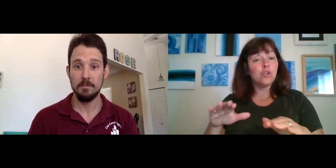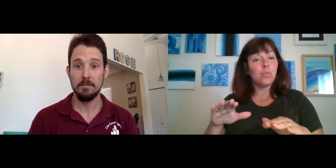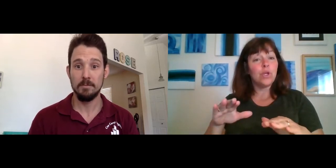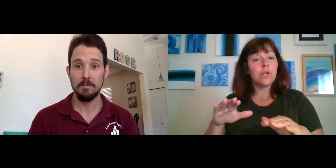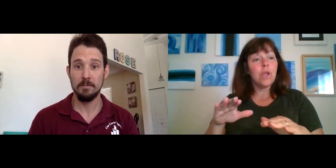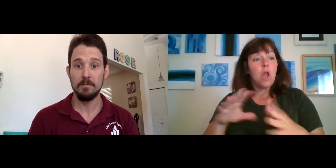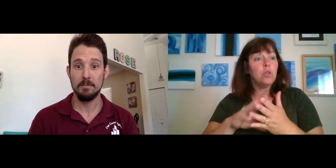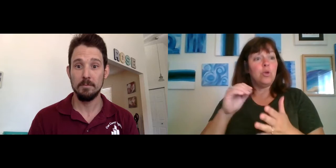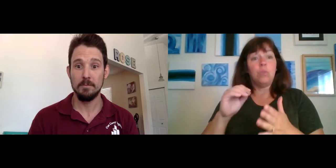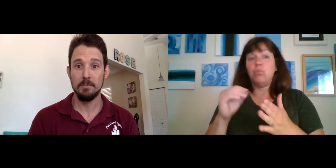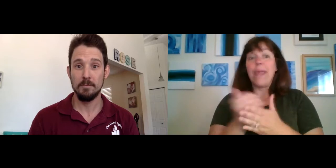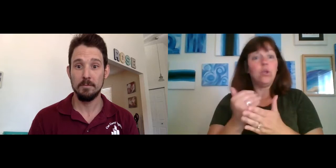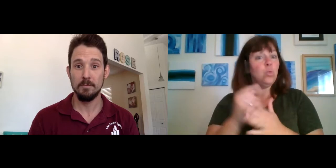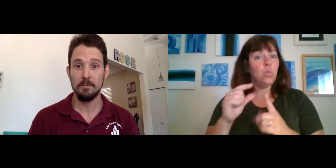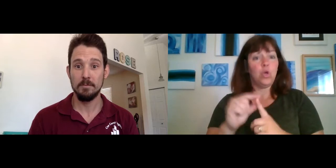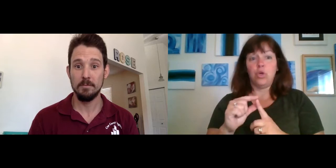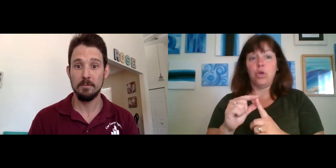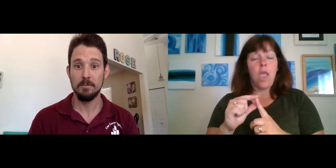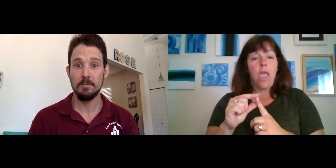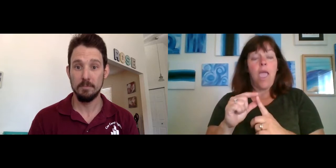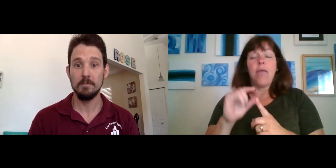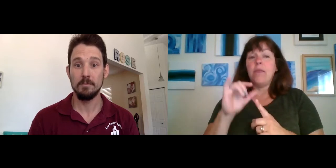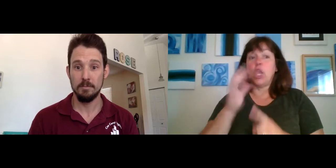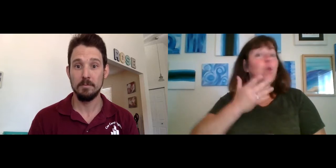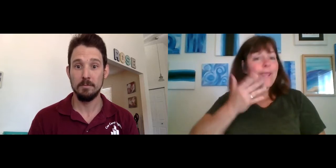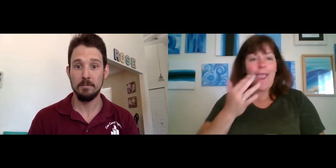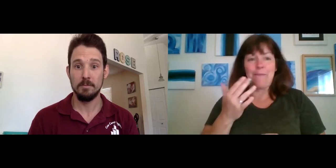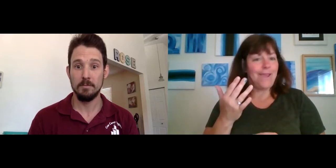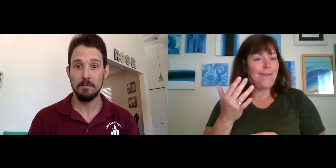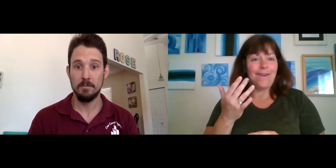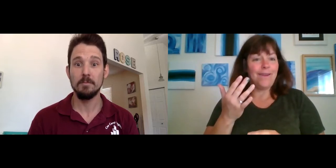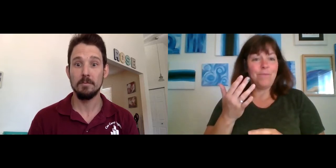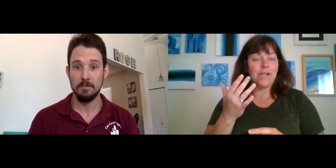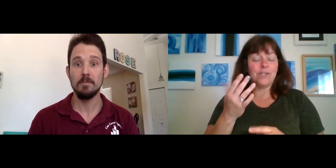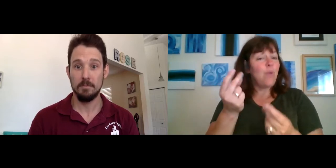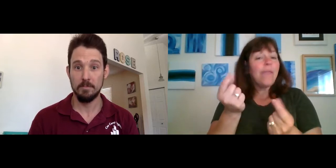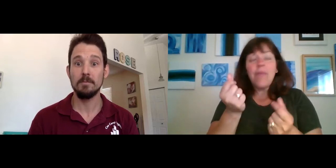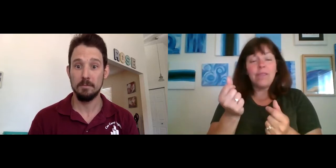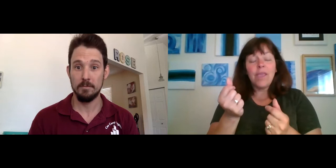would learn a brand new word and the cueing came in because right then and there, their